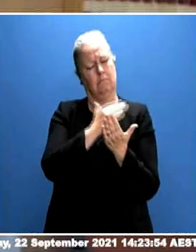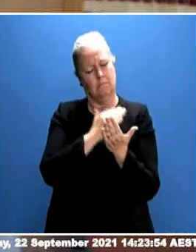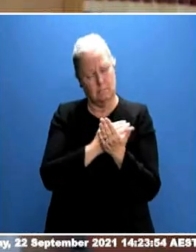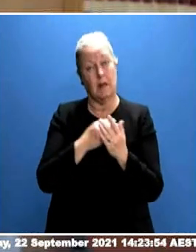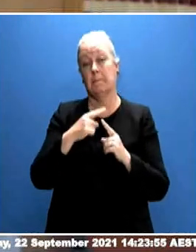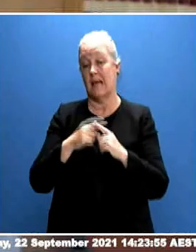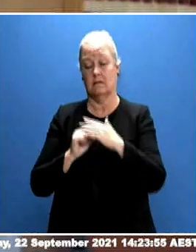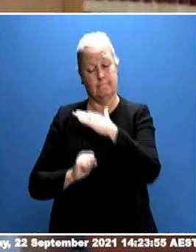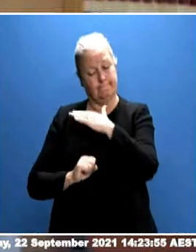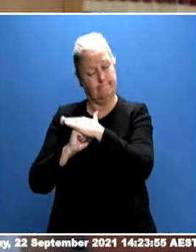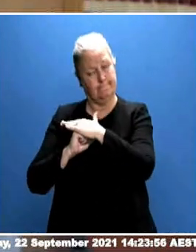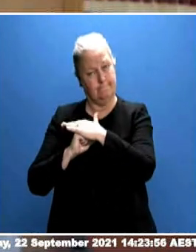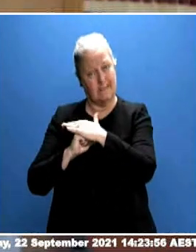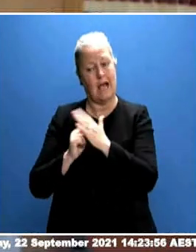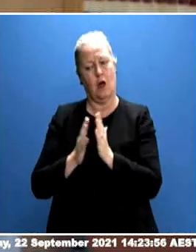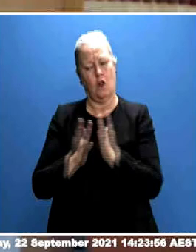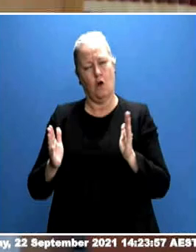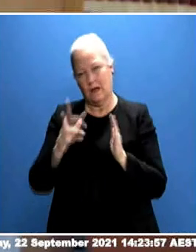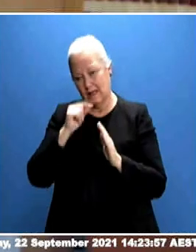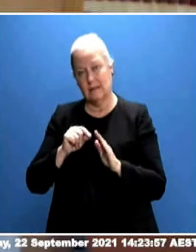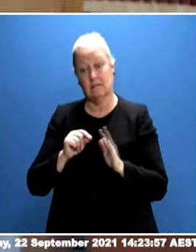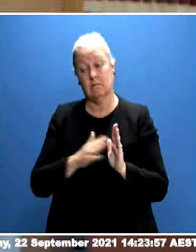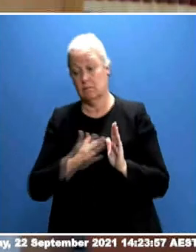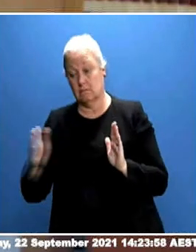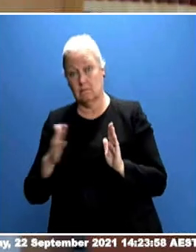liberty is being removed while they're in that locked facility.